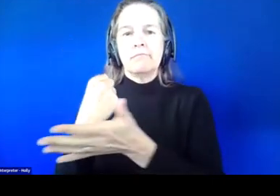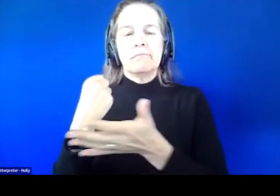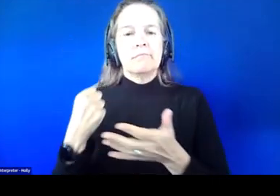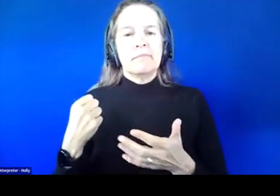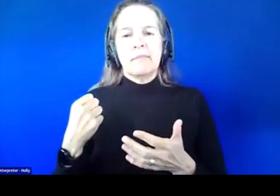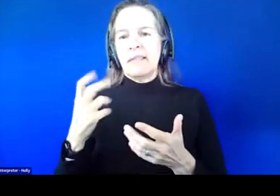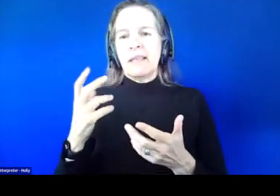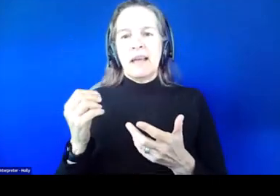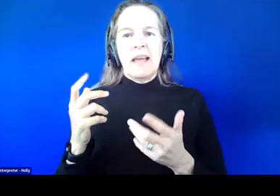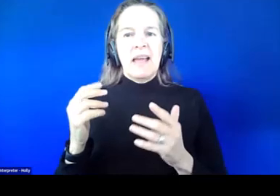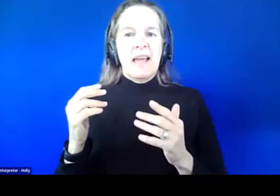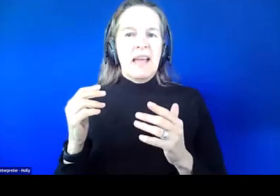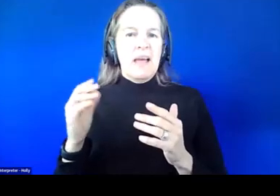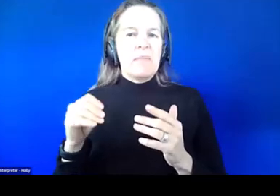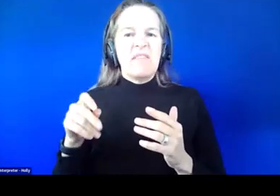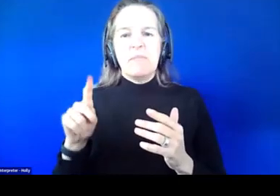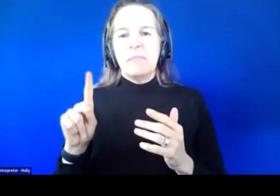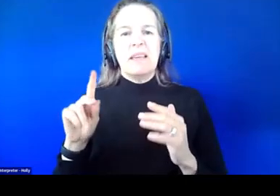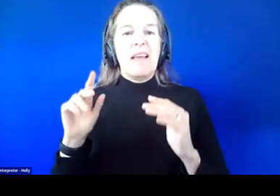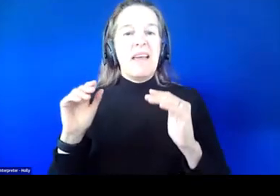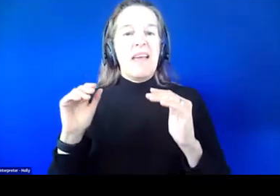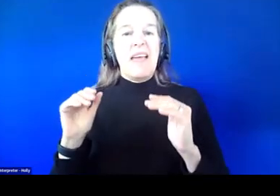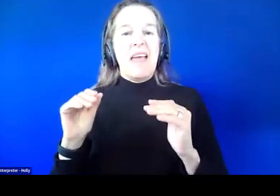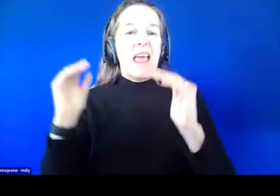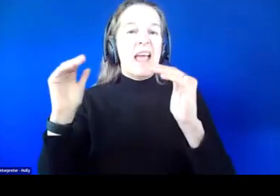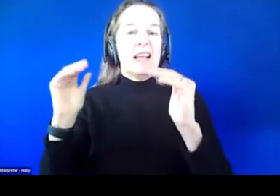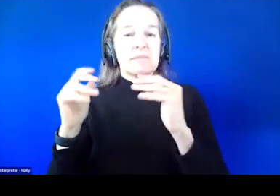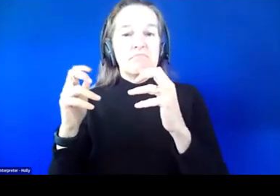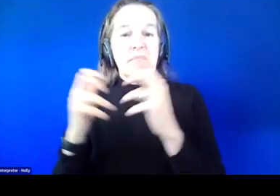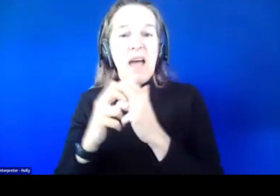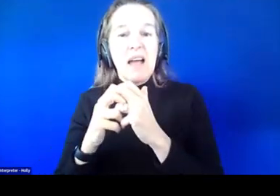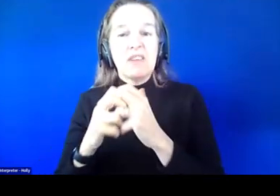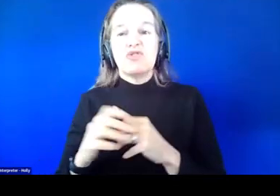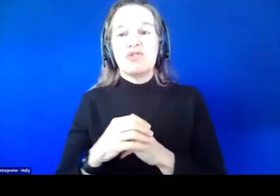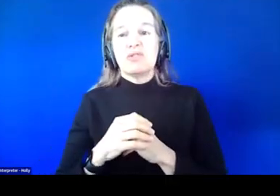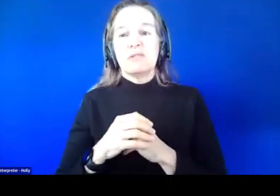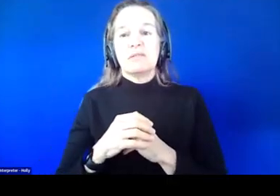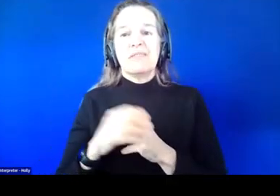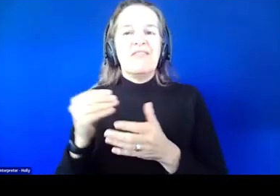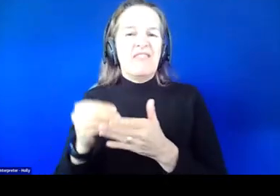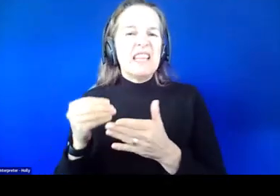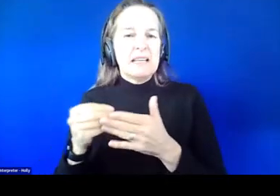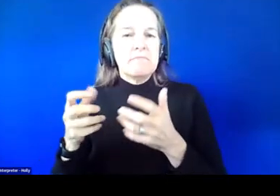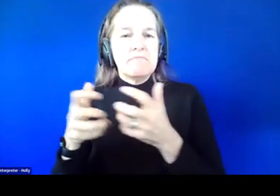funding to look at existing data sources for those